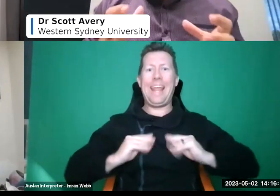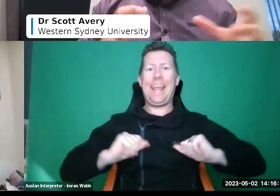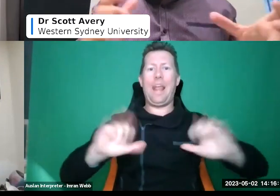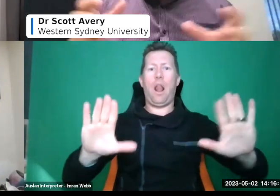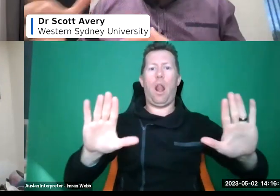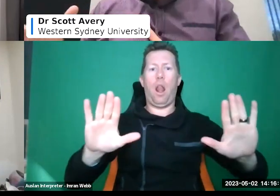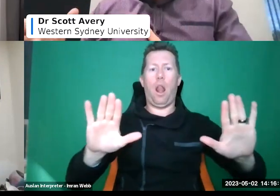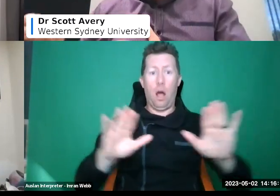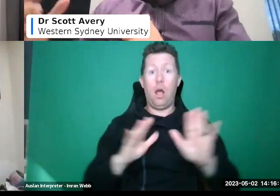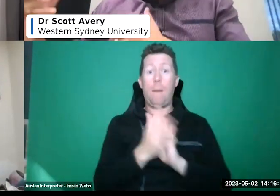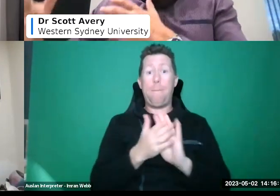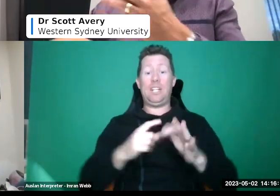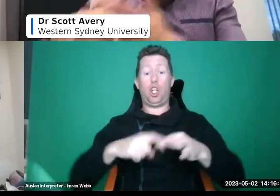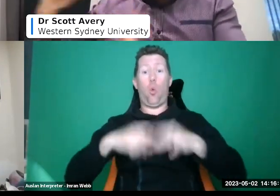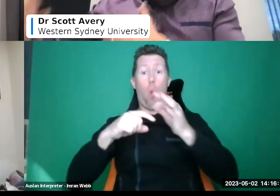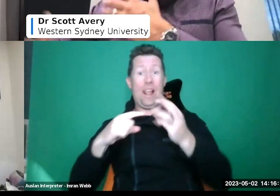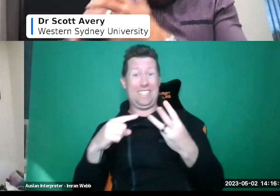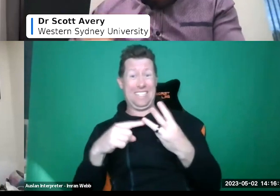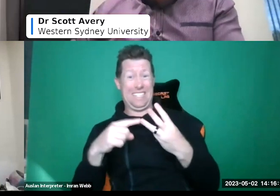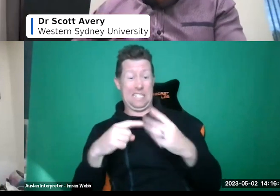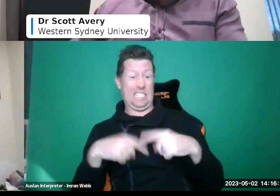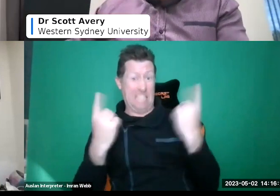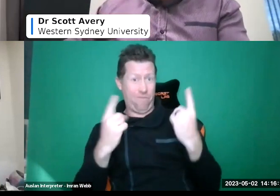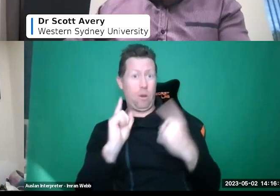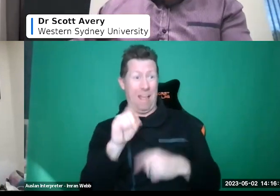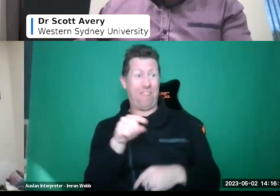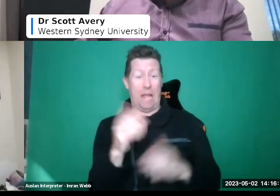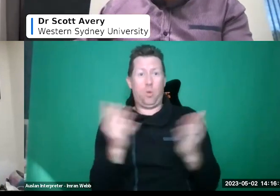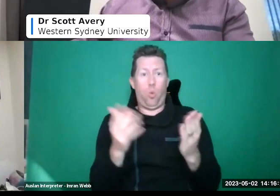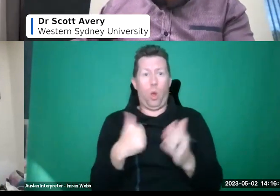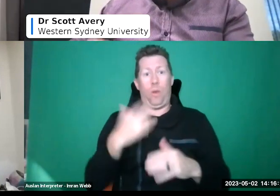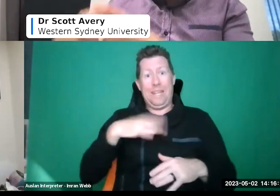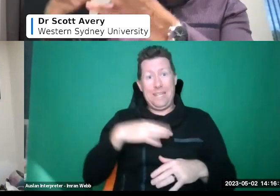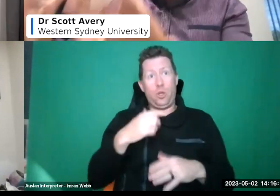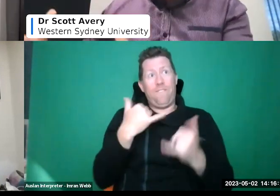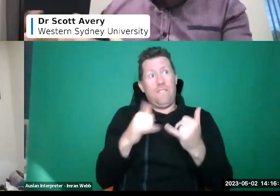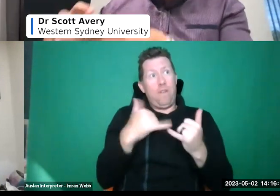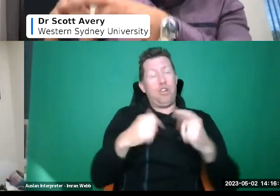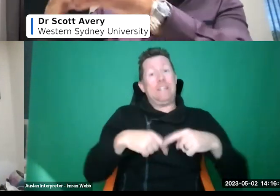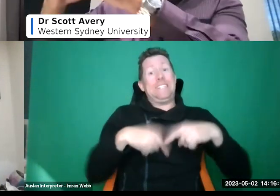the data will be different. But this is what we need to think quite strategically about new ways